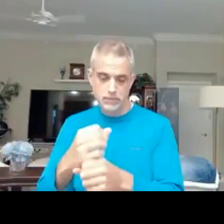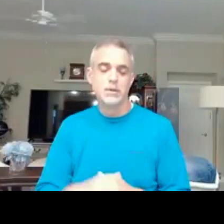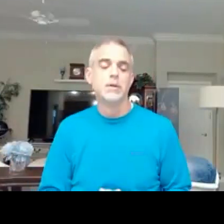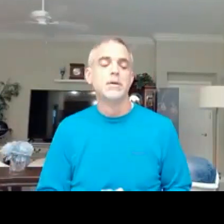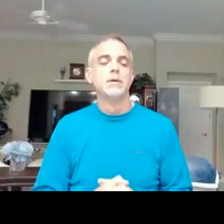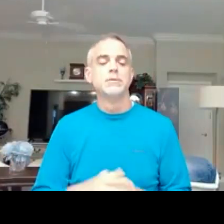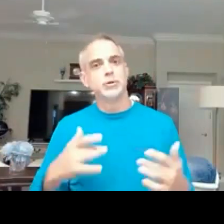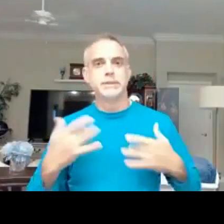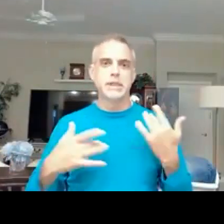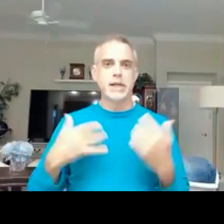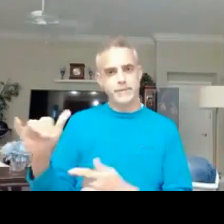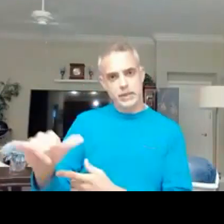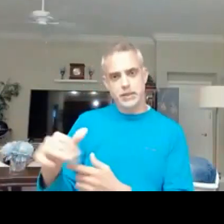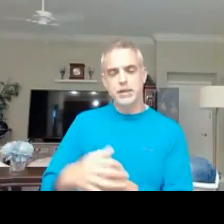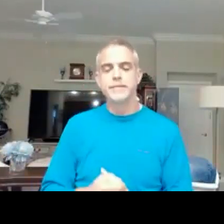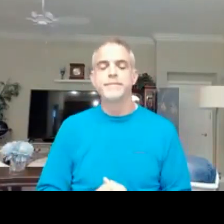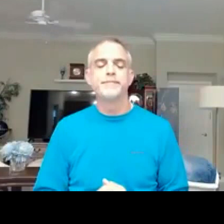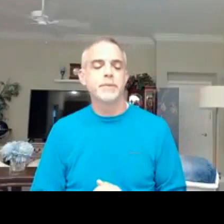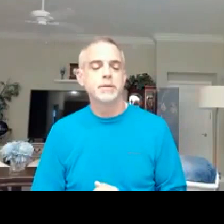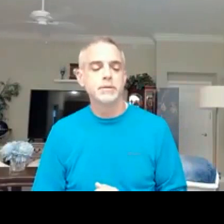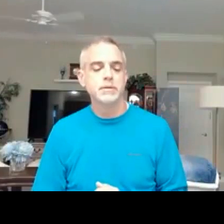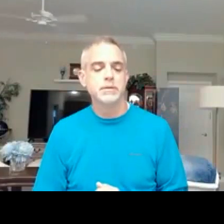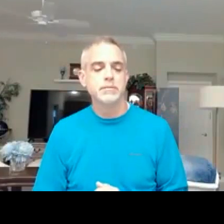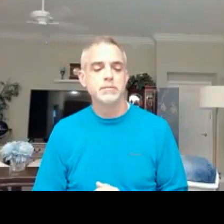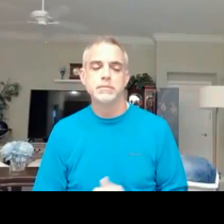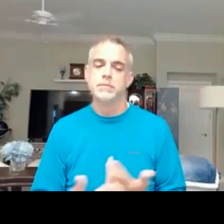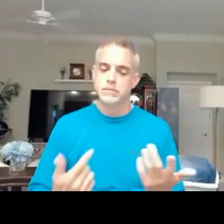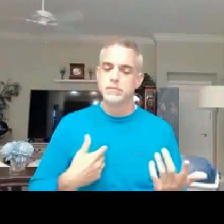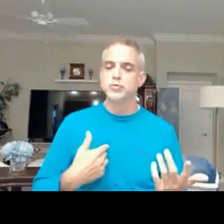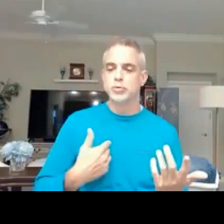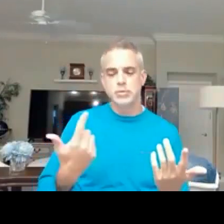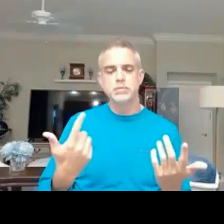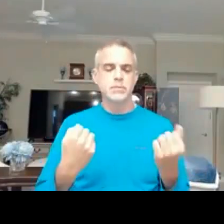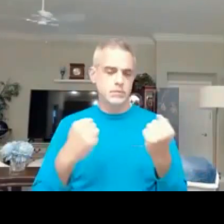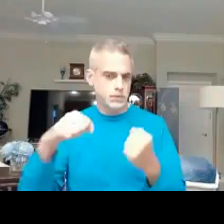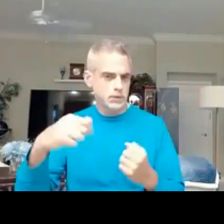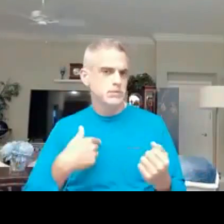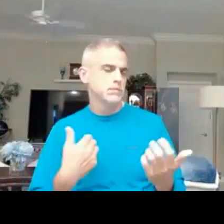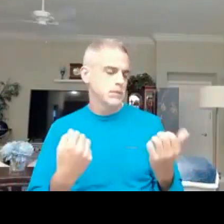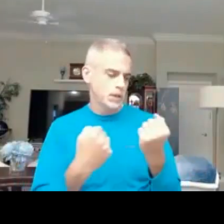So, I'm really looking forward to using those certifications. So, I'm proud about that.